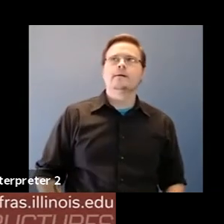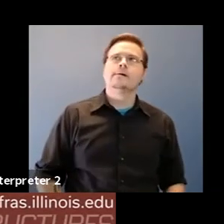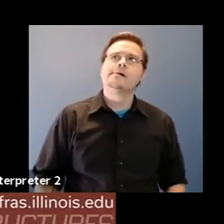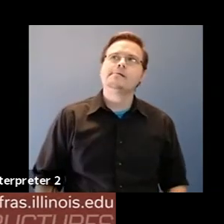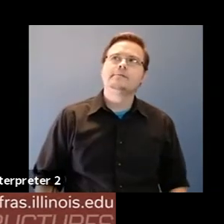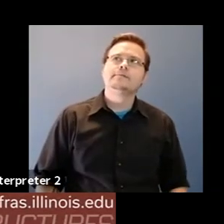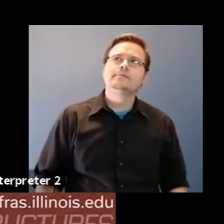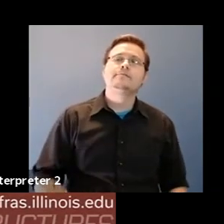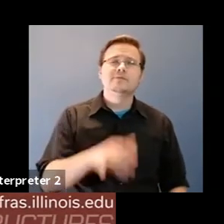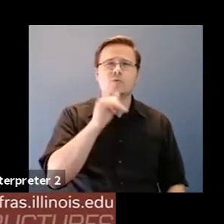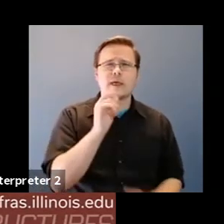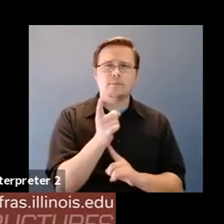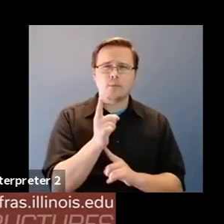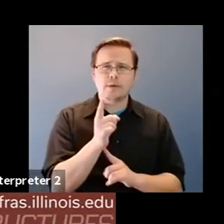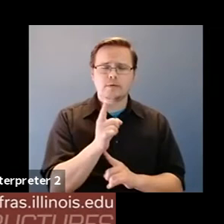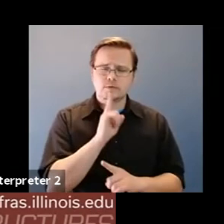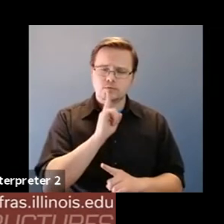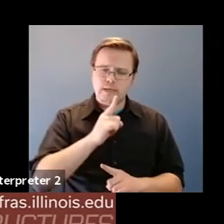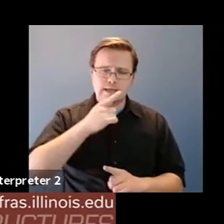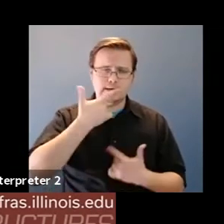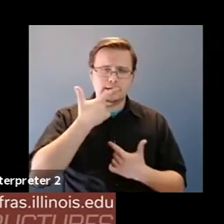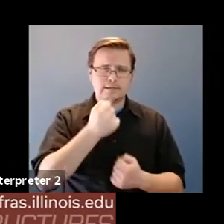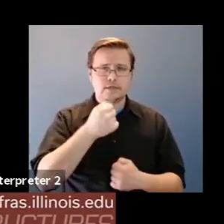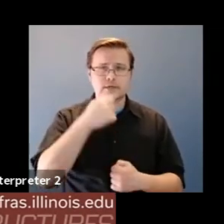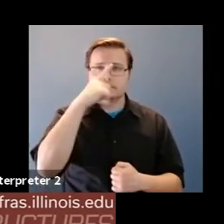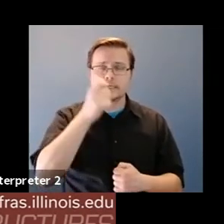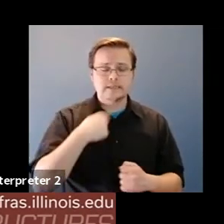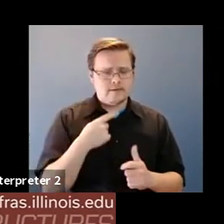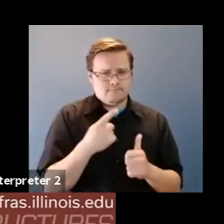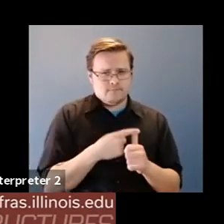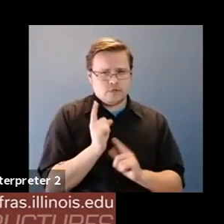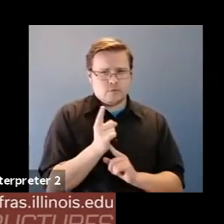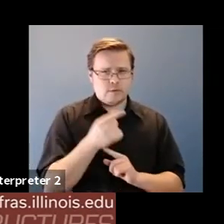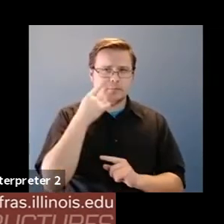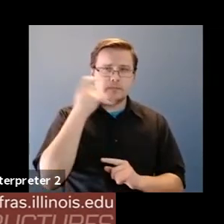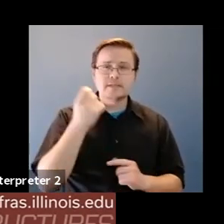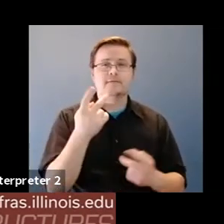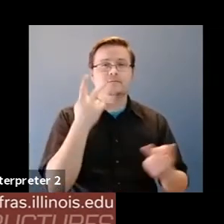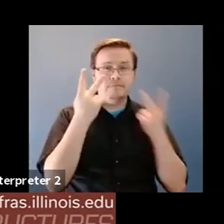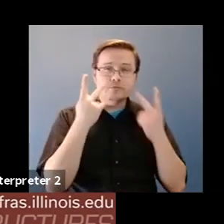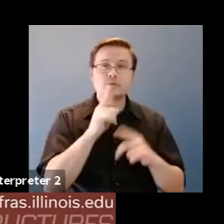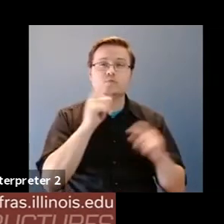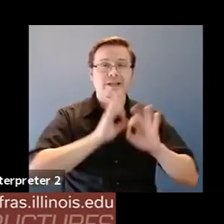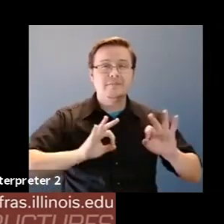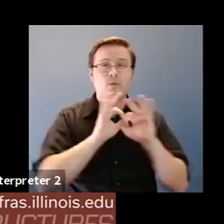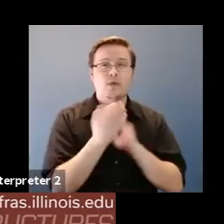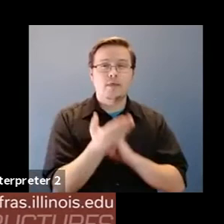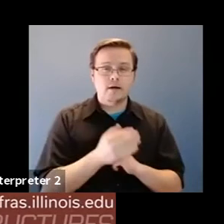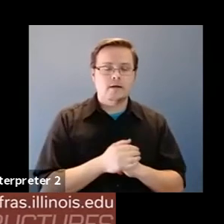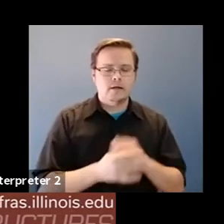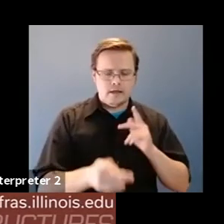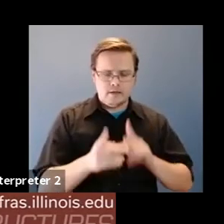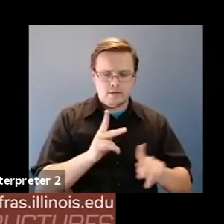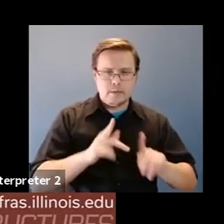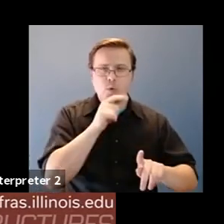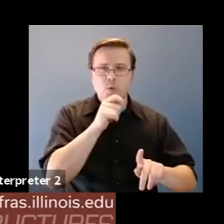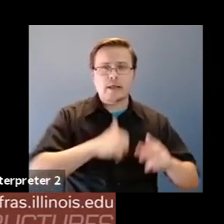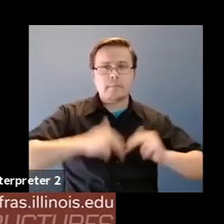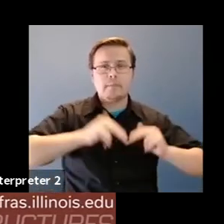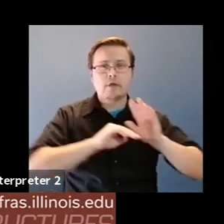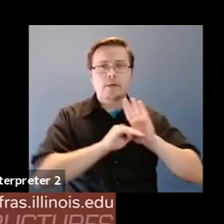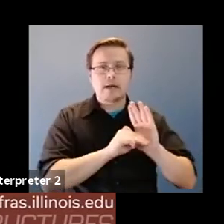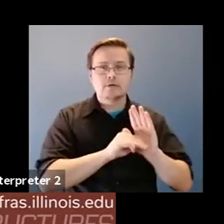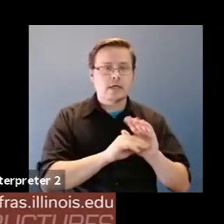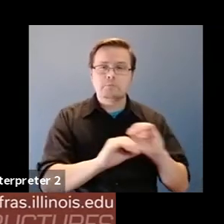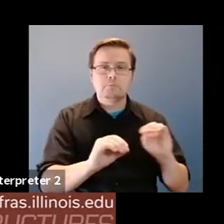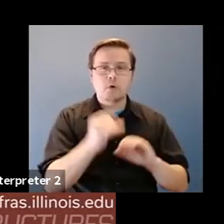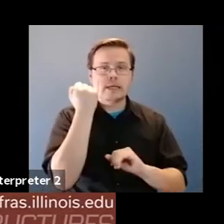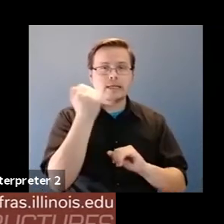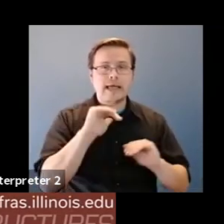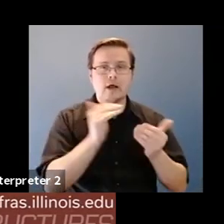Fernanda Viegas: And that moment, was incredibly interesting because it was the first moment because visualization was incredibly important they're the people who are building these models had no idea how they had gotten so good at.